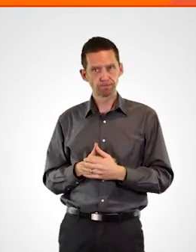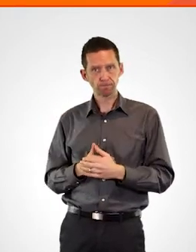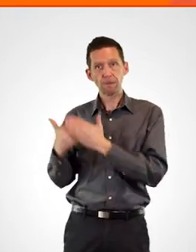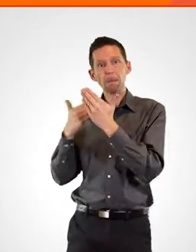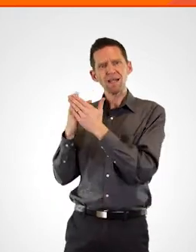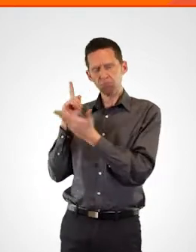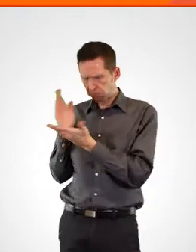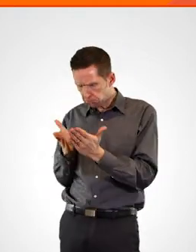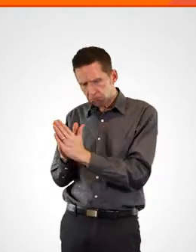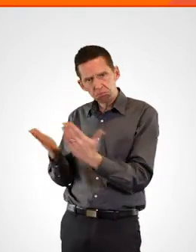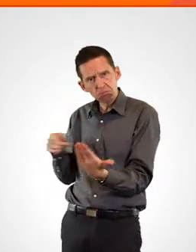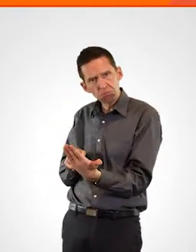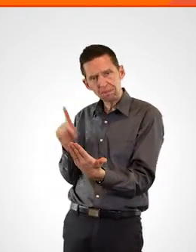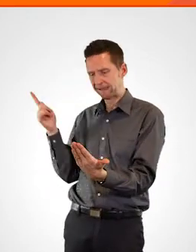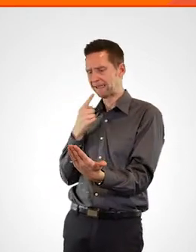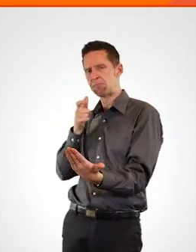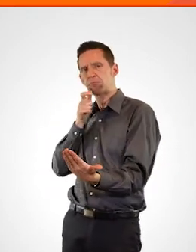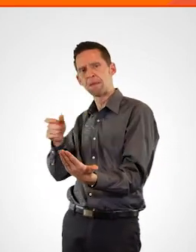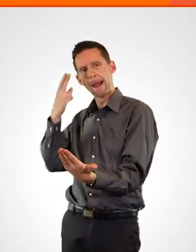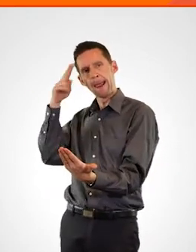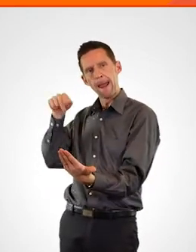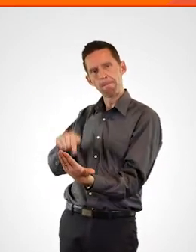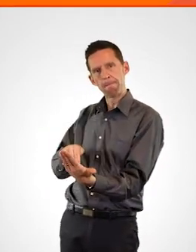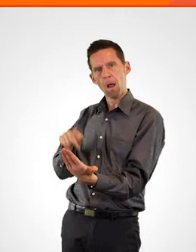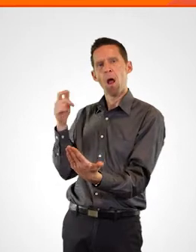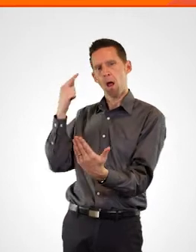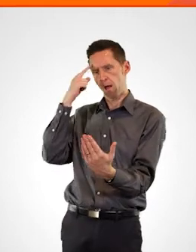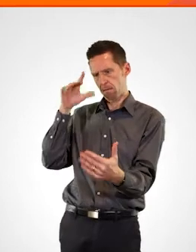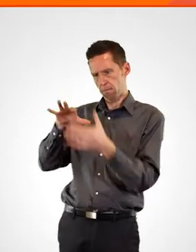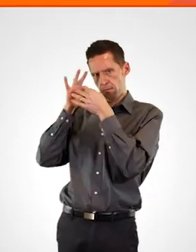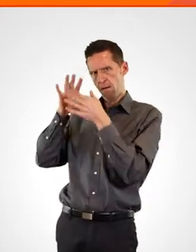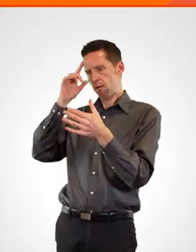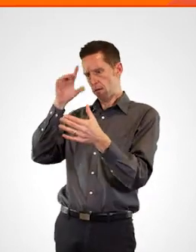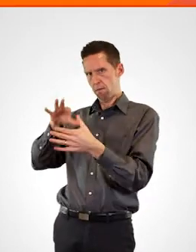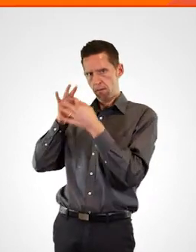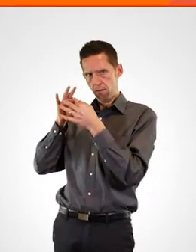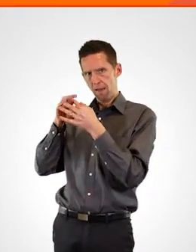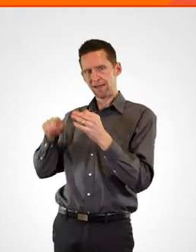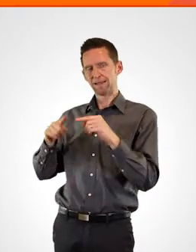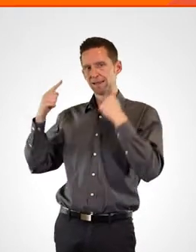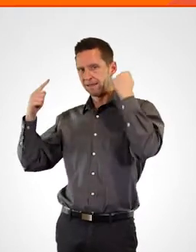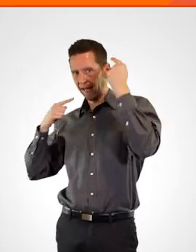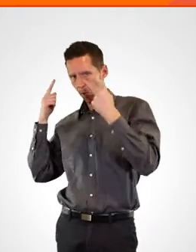When the baby sees an object, the adult says its name. This makes connections in the baby's brain between particular sounds